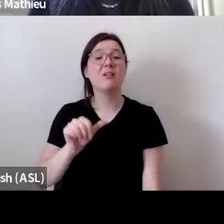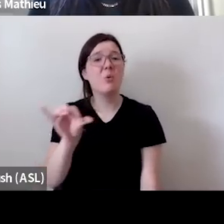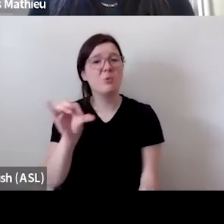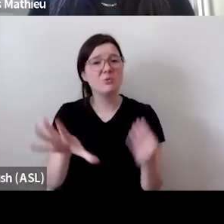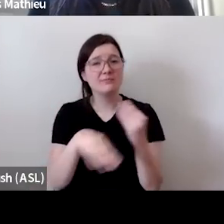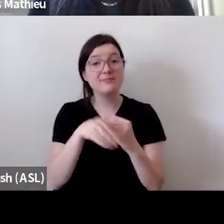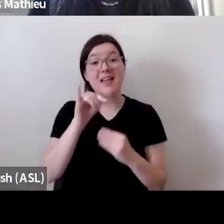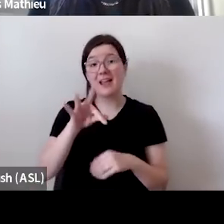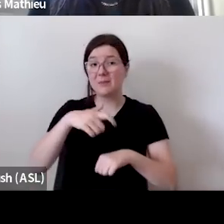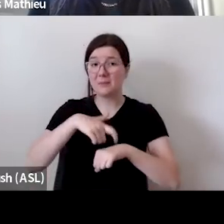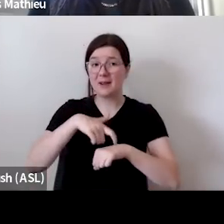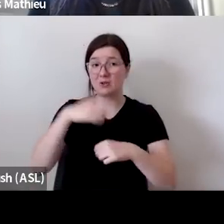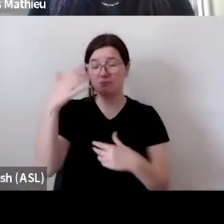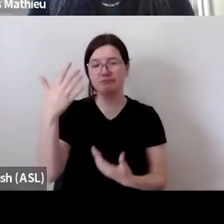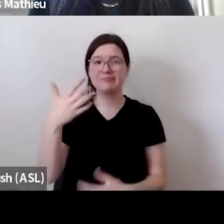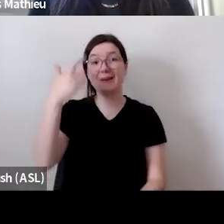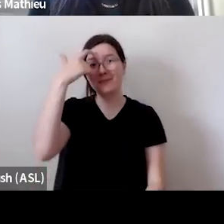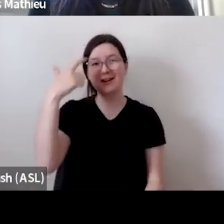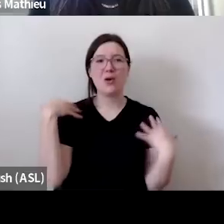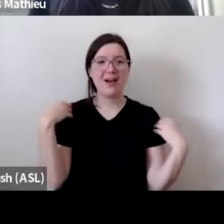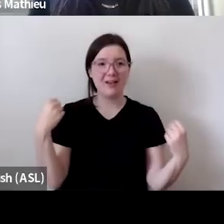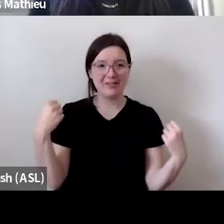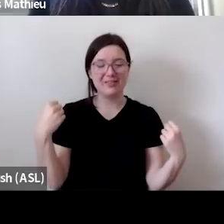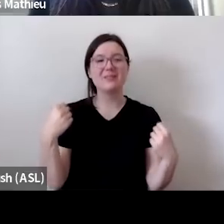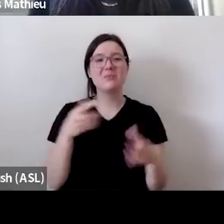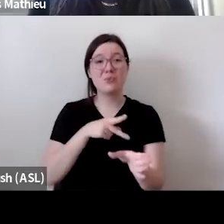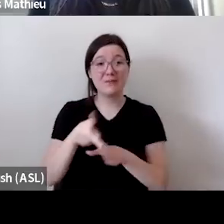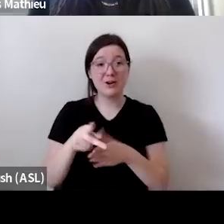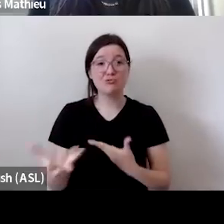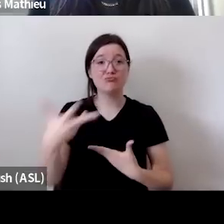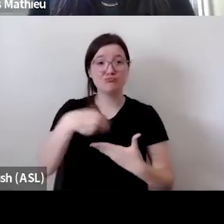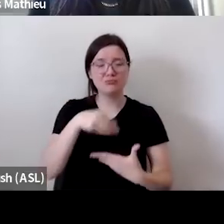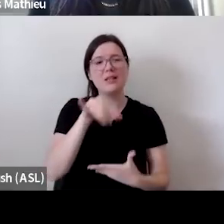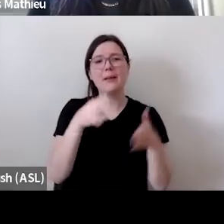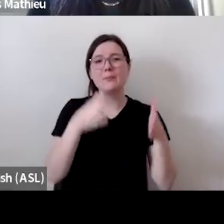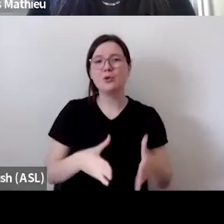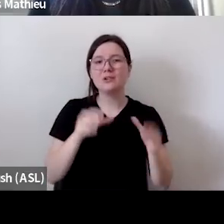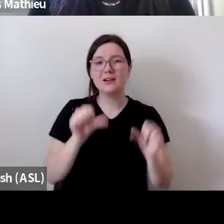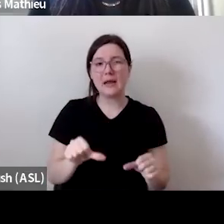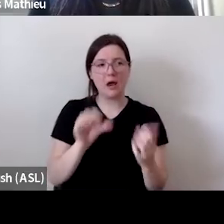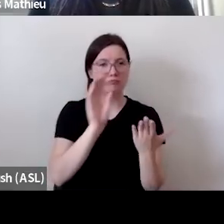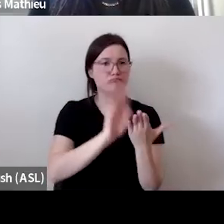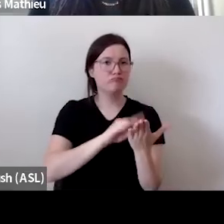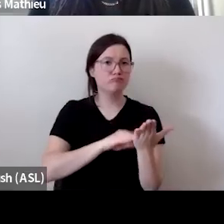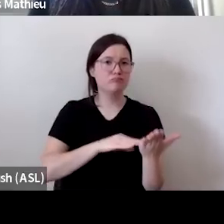diagnosis into paperwork that the paperwork can be given to the housing site or the city. And then the city